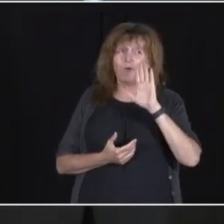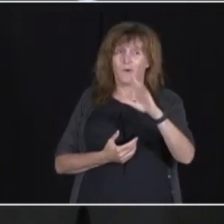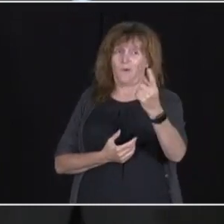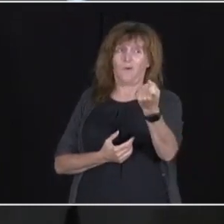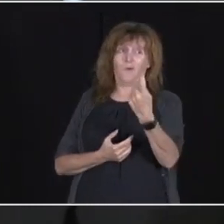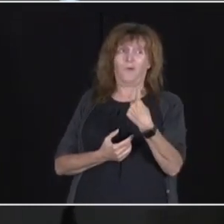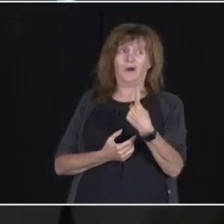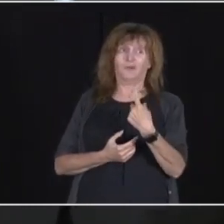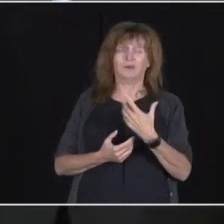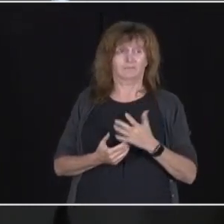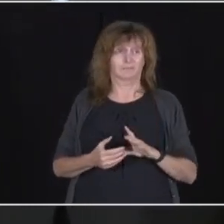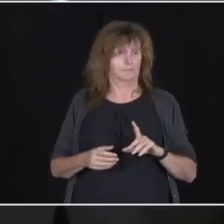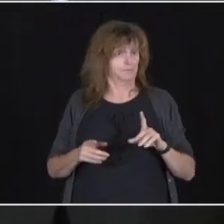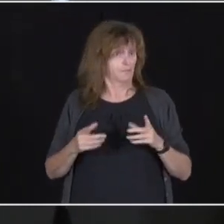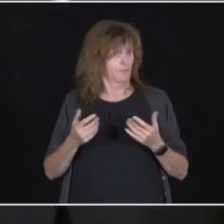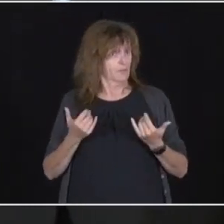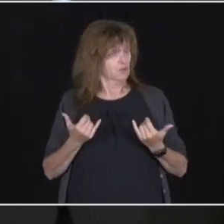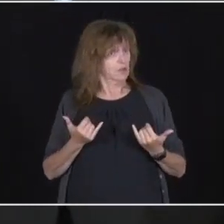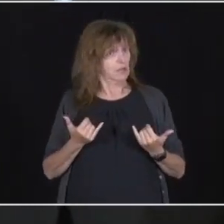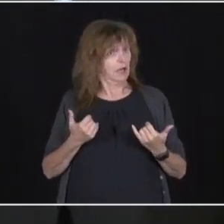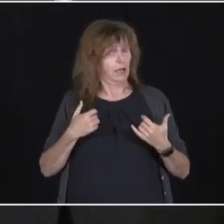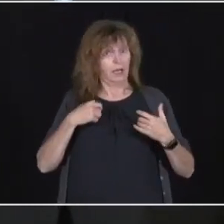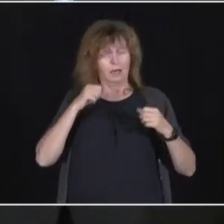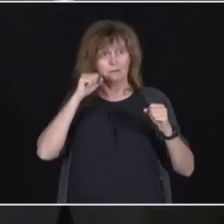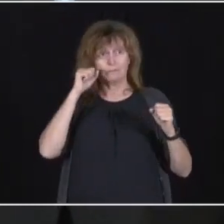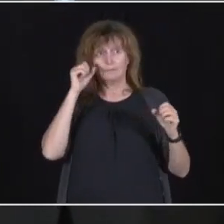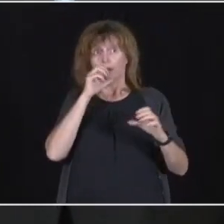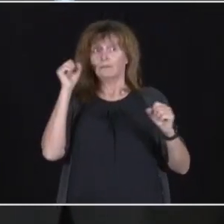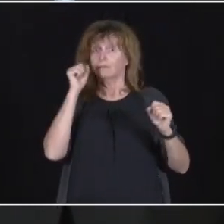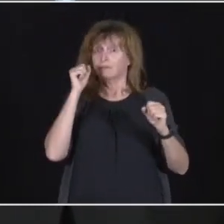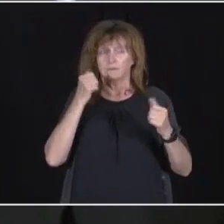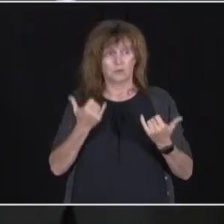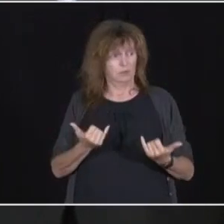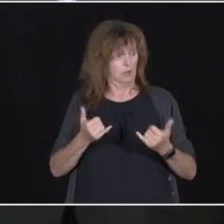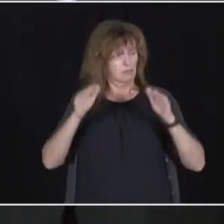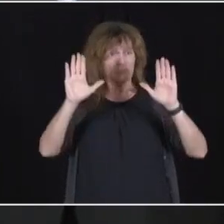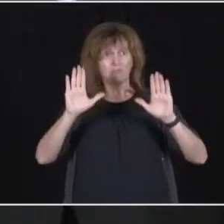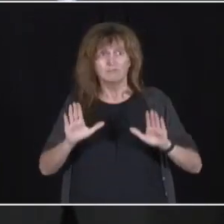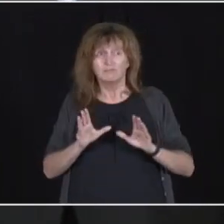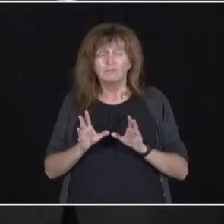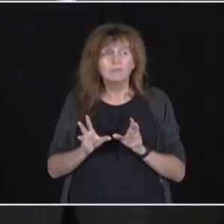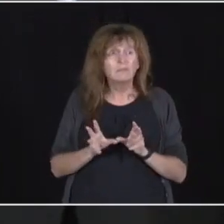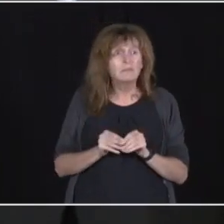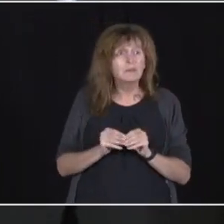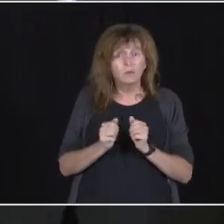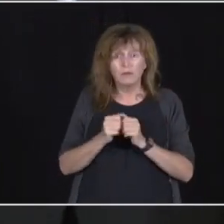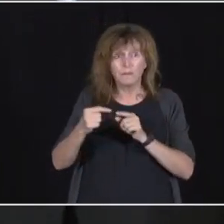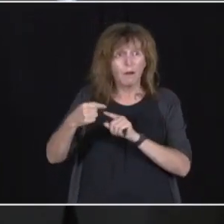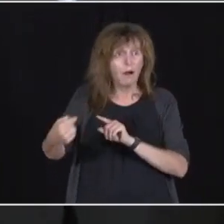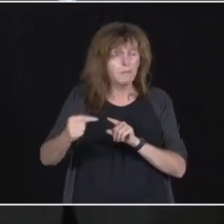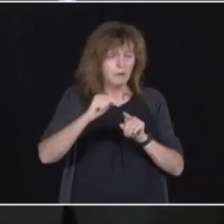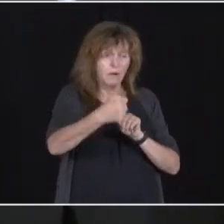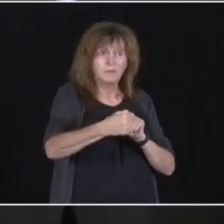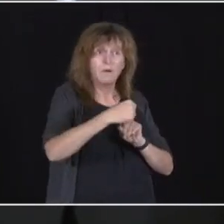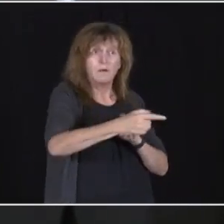But I will pass it over to the leader again. Yeah, think you very much for that question. It was actually in incredible session.